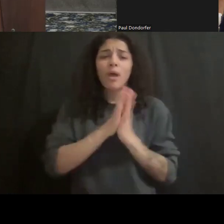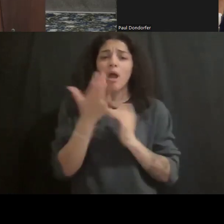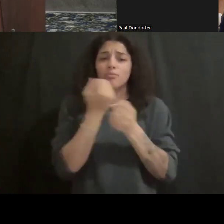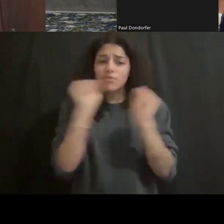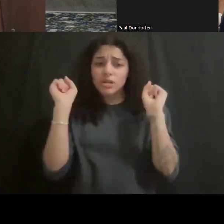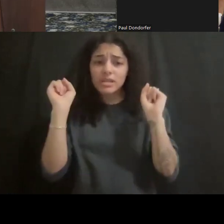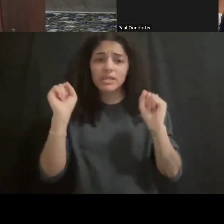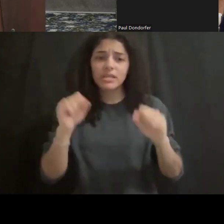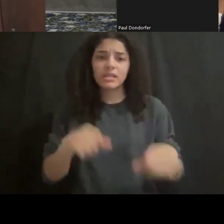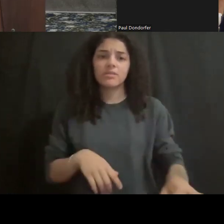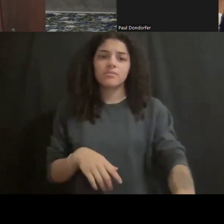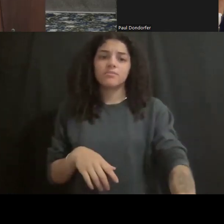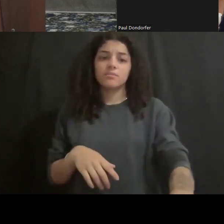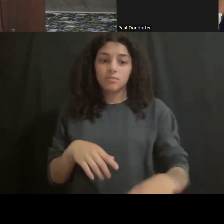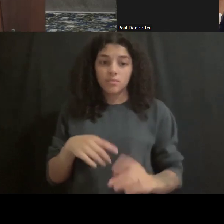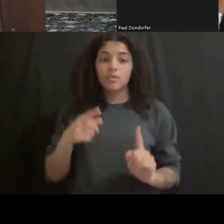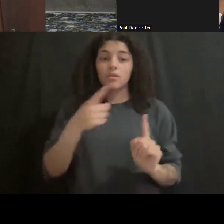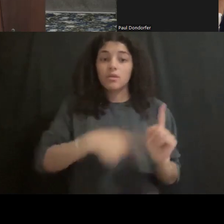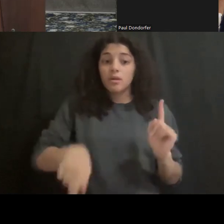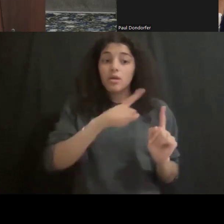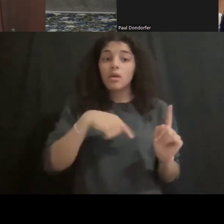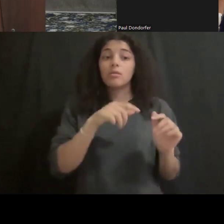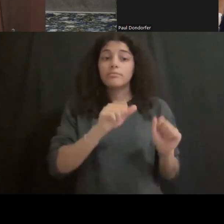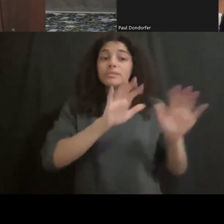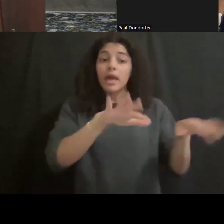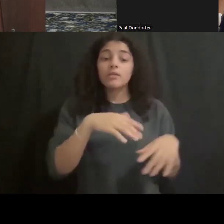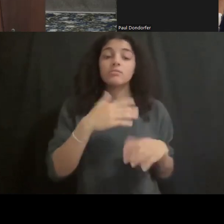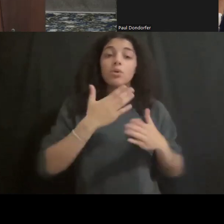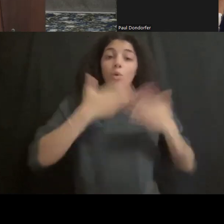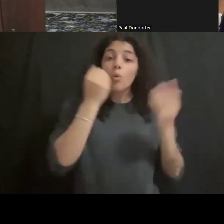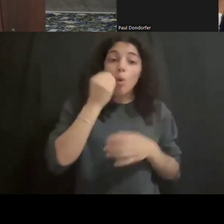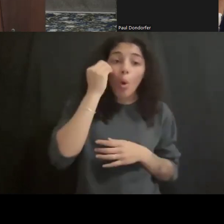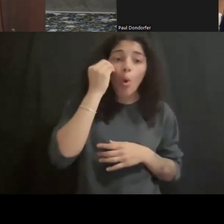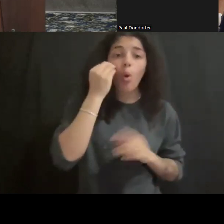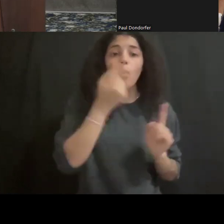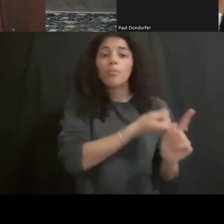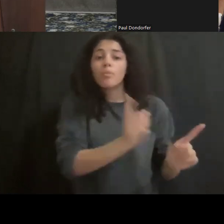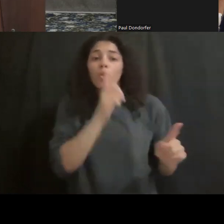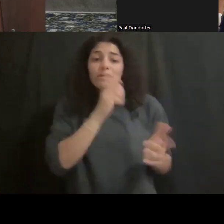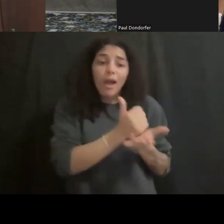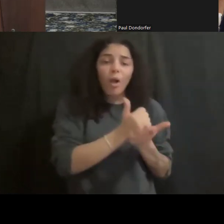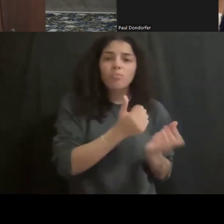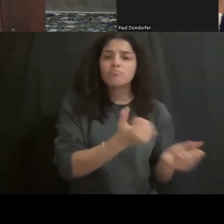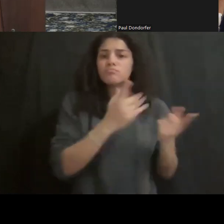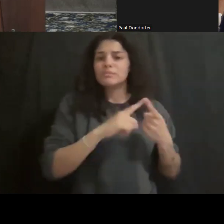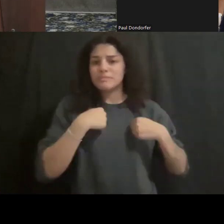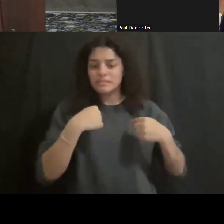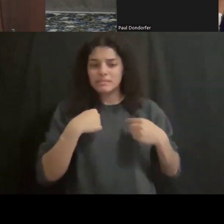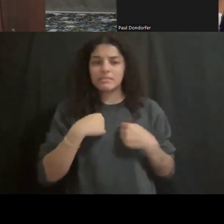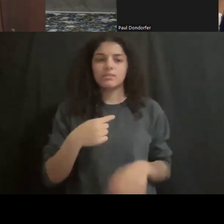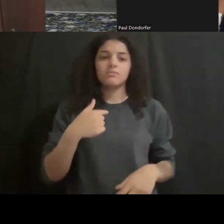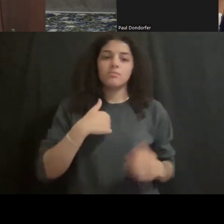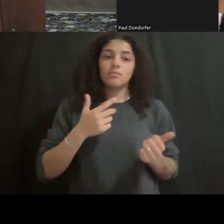Send these the homeless templess tempest toss to me I lift my lamp beside the golden door."